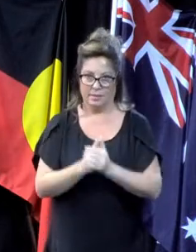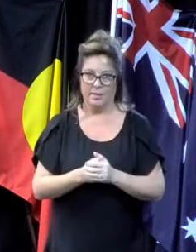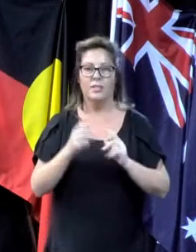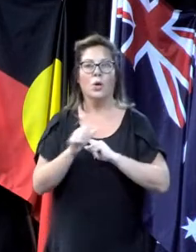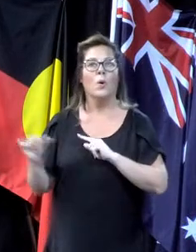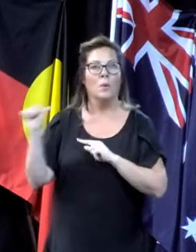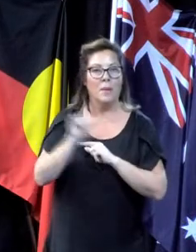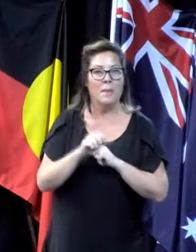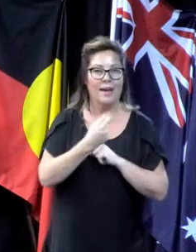Thank you.